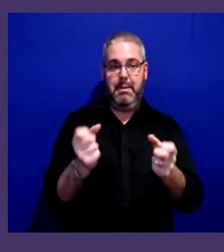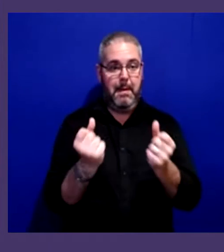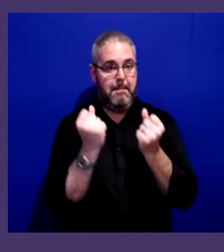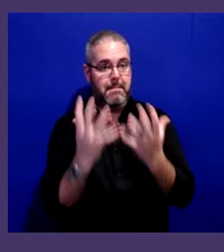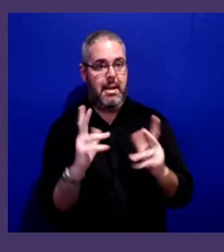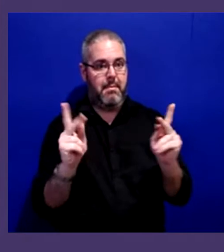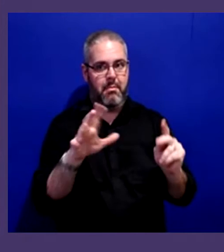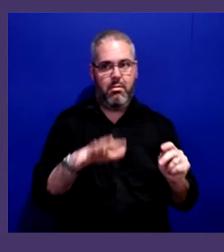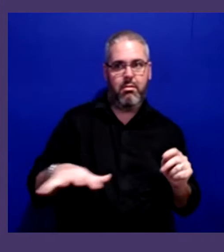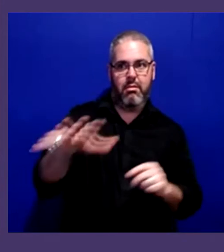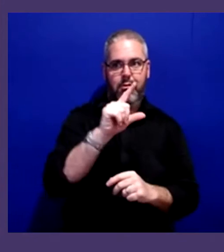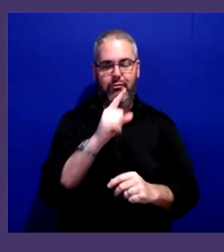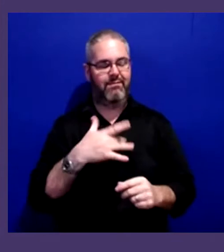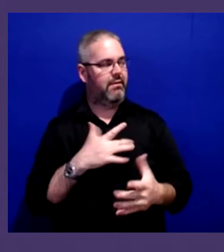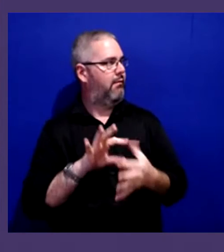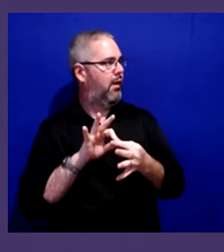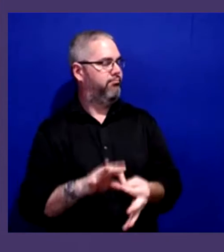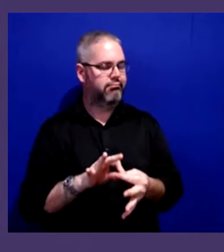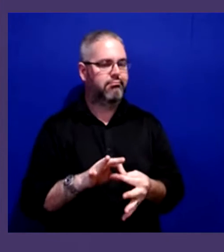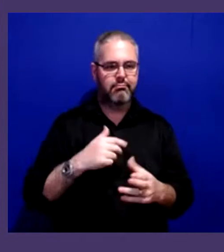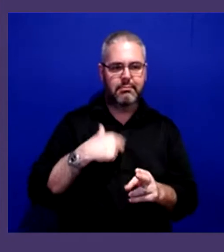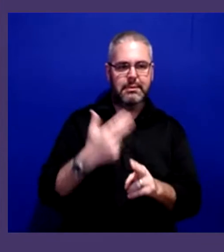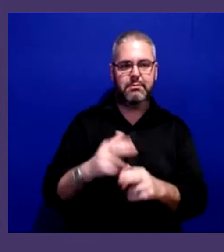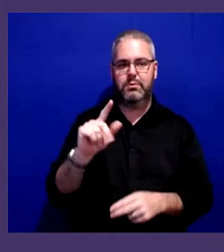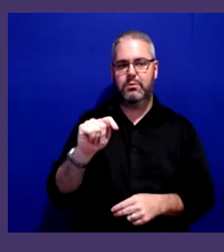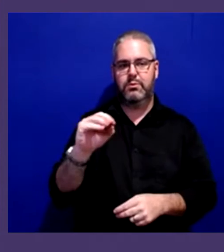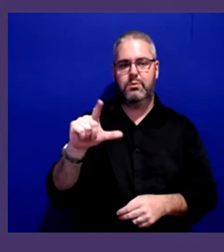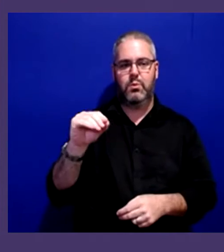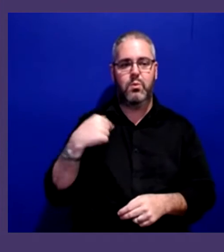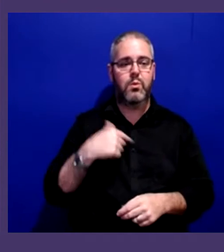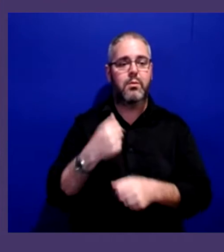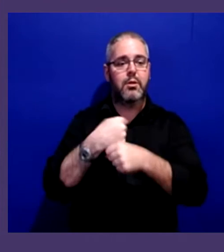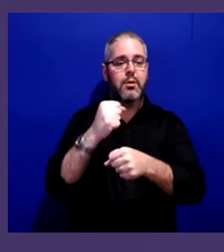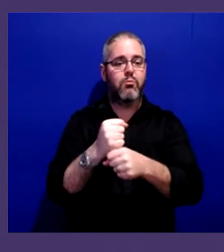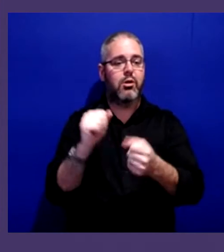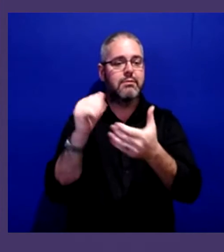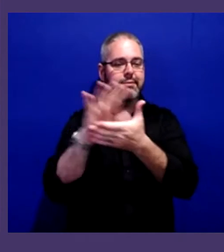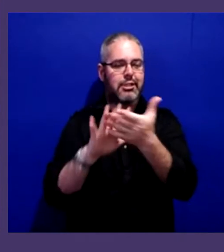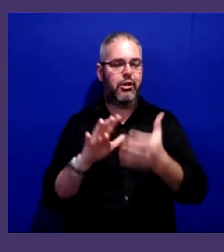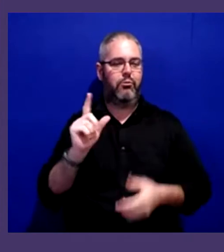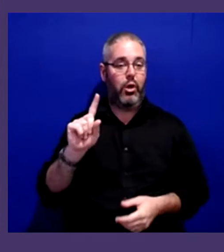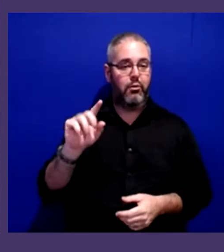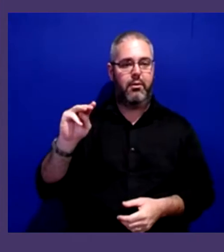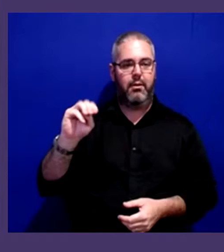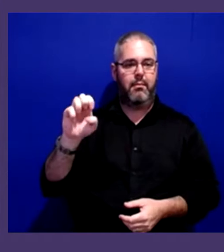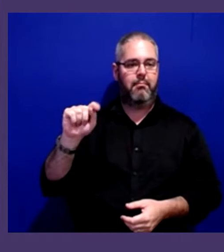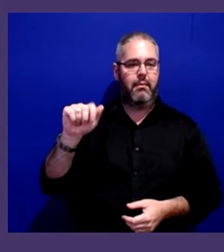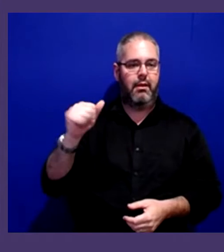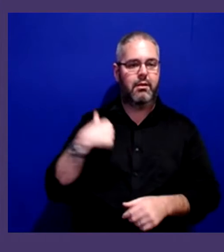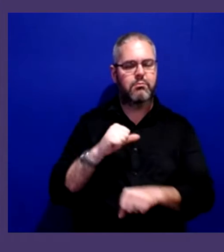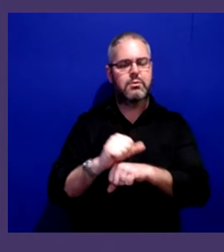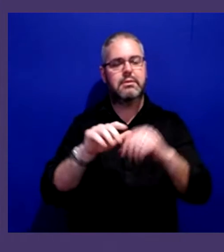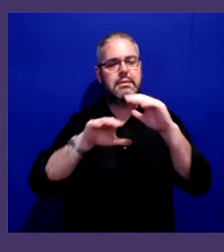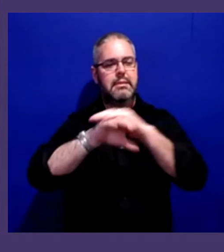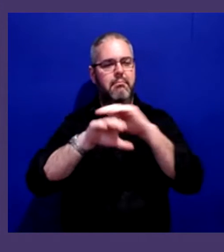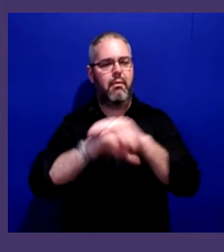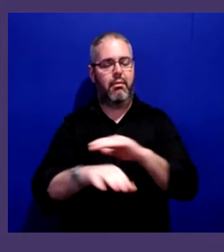My name is Tolu, I'm a product designer at Meta. I'm working on accessibility across our family of apps,